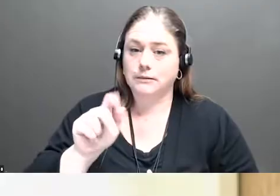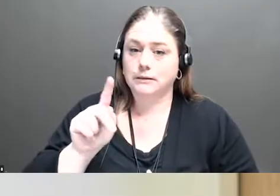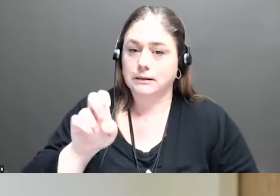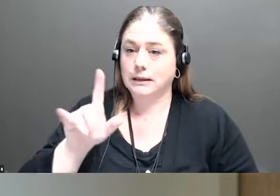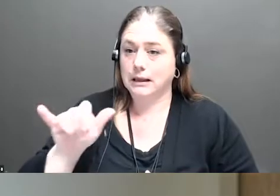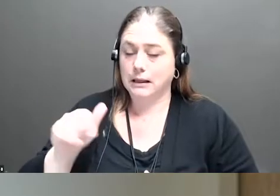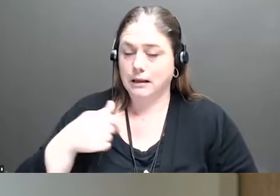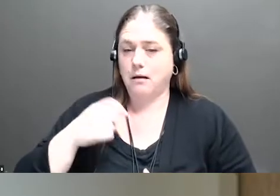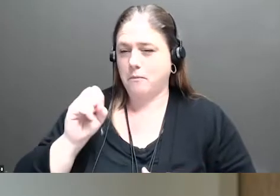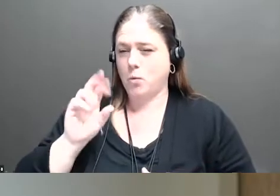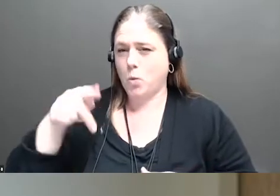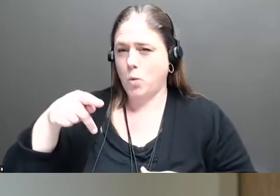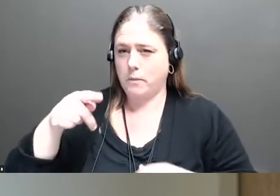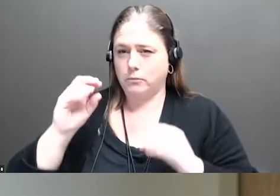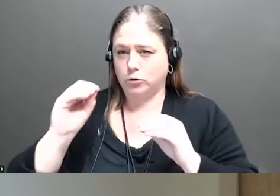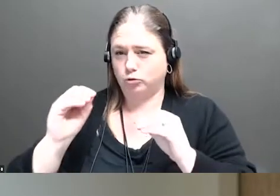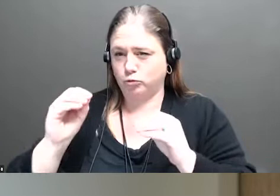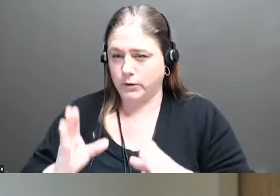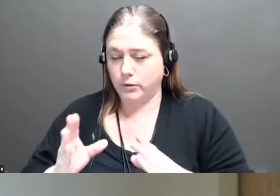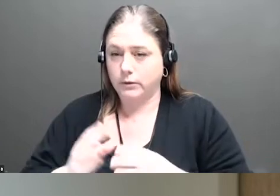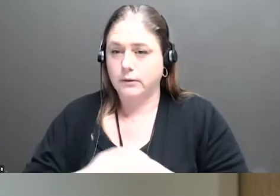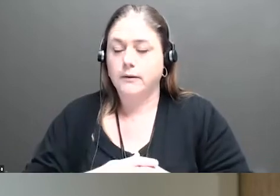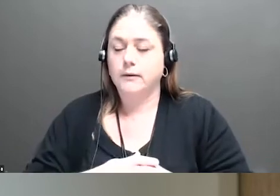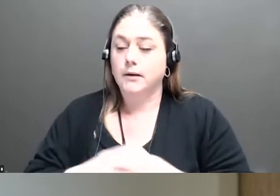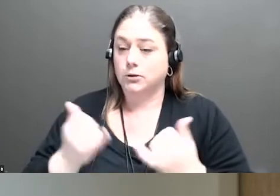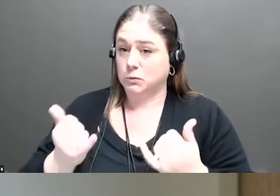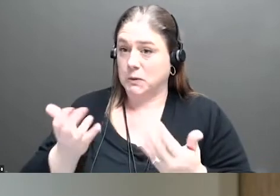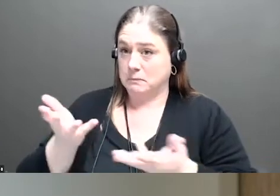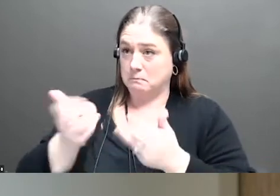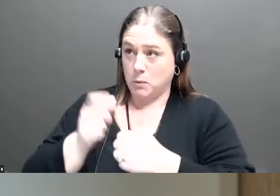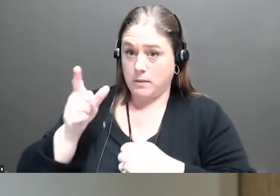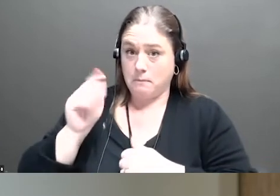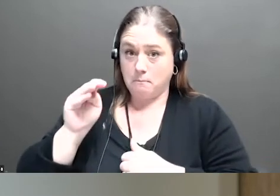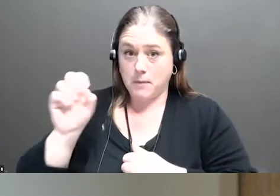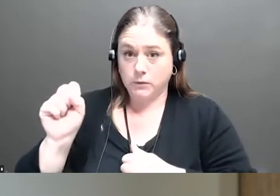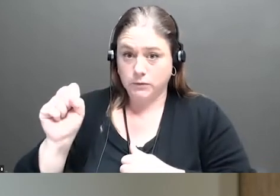So we were working today with Microsoft, to talk to them about inclusive employment of people with